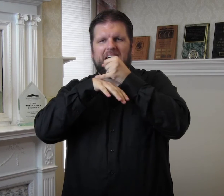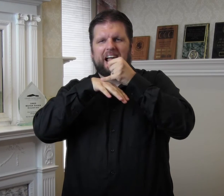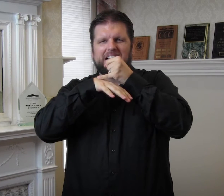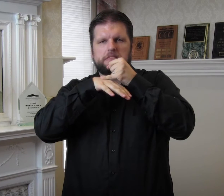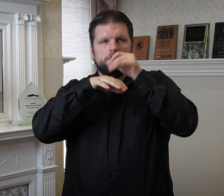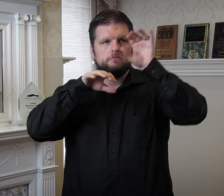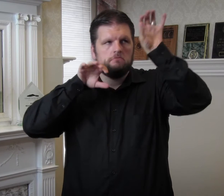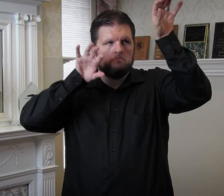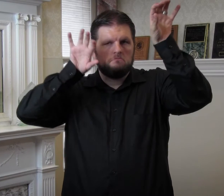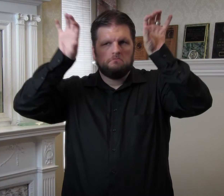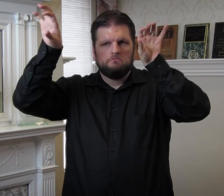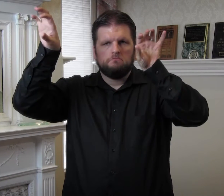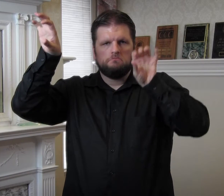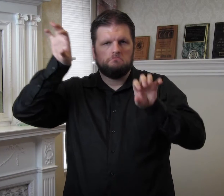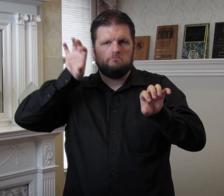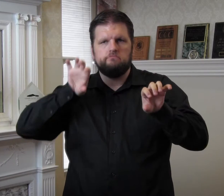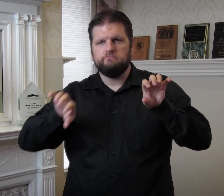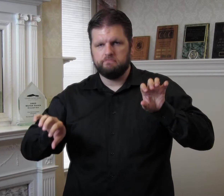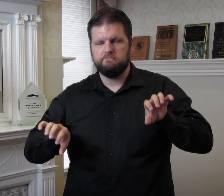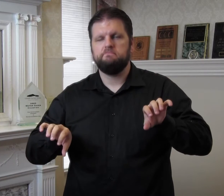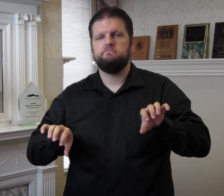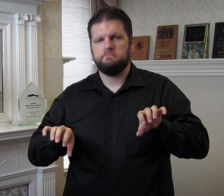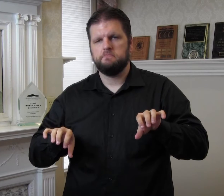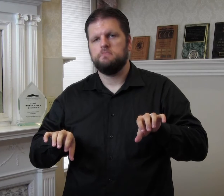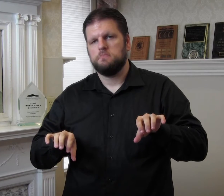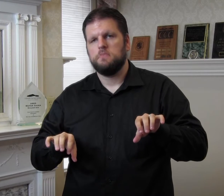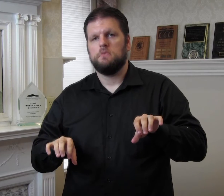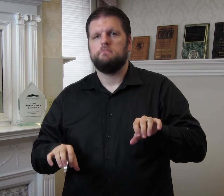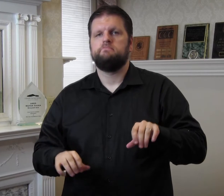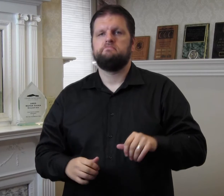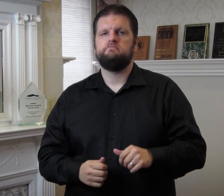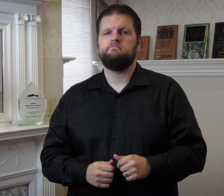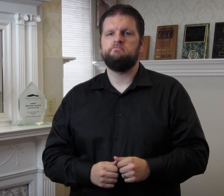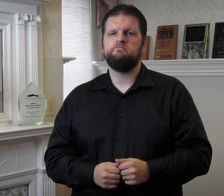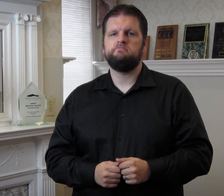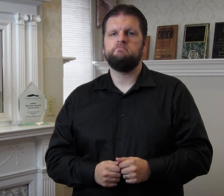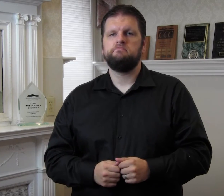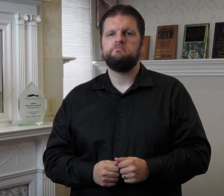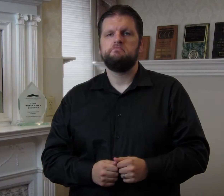with some islands of vision in my periphery.